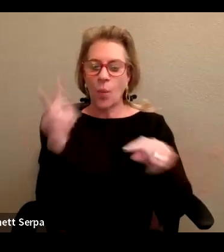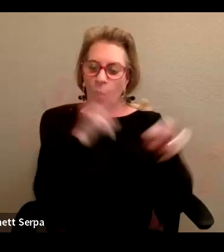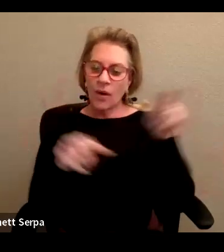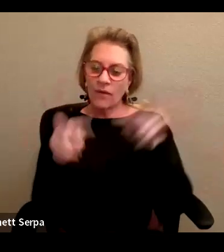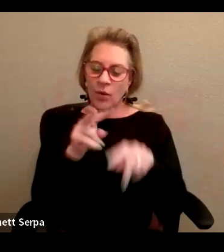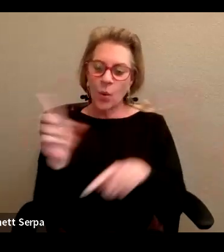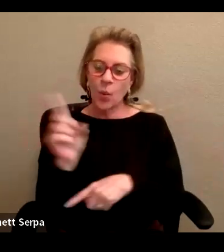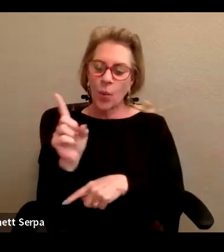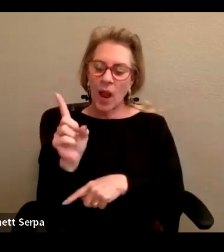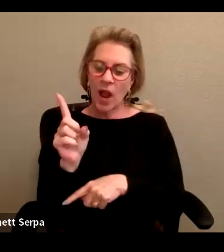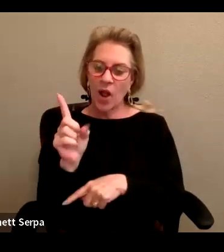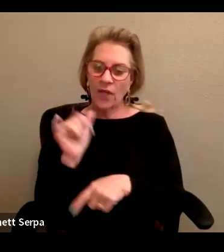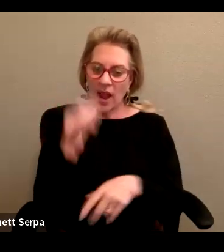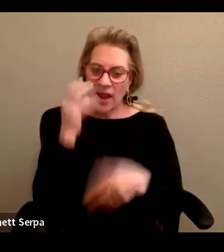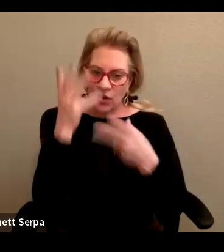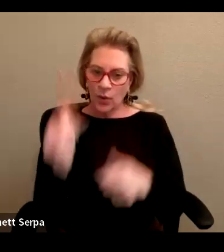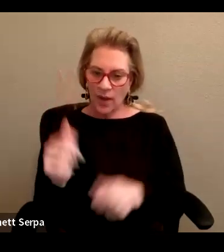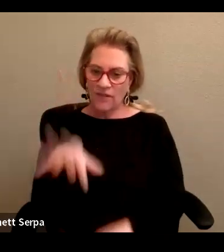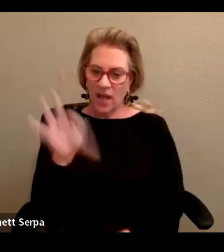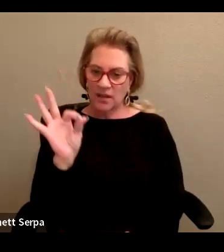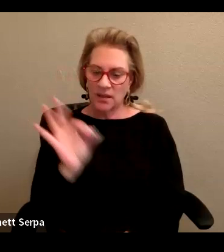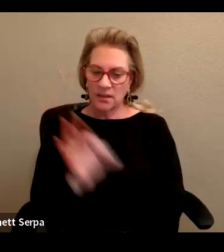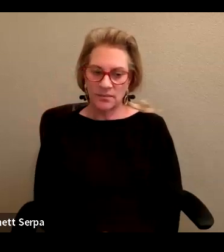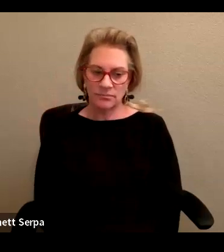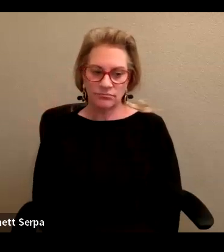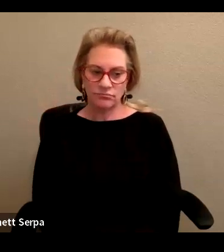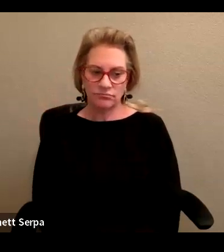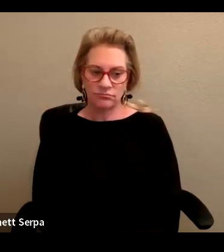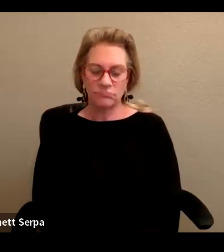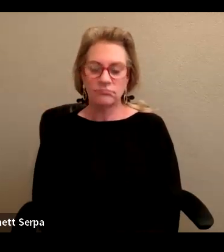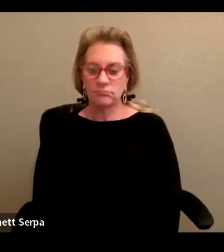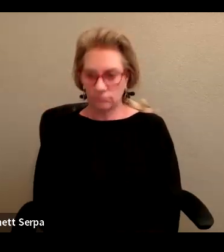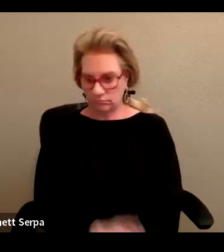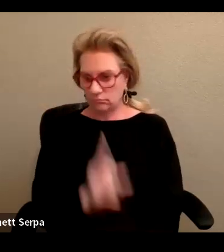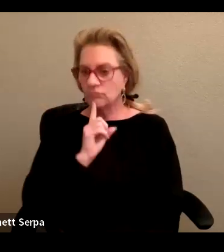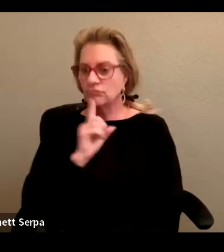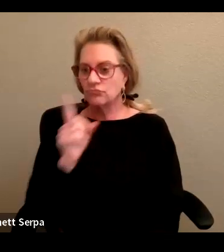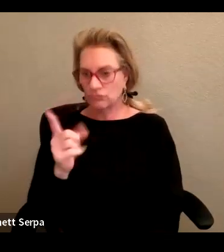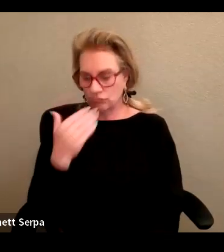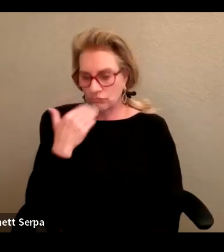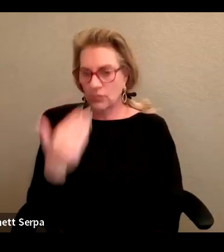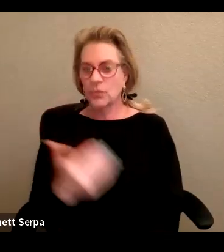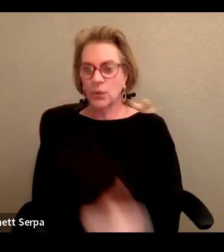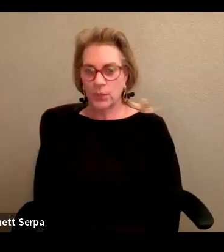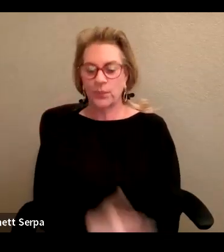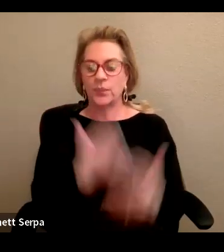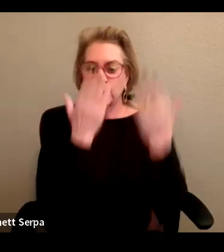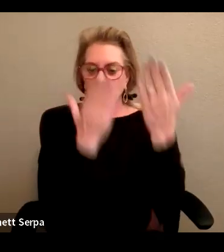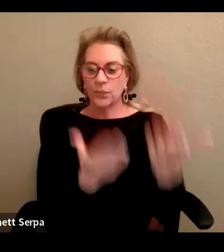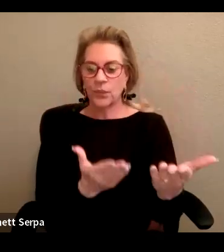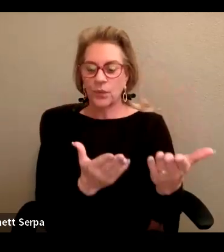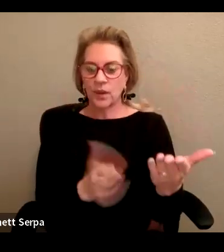particularly that information can be particularly found yes uh thank you so you can find that in uh